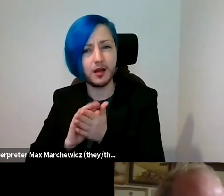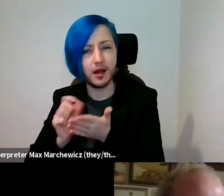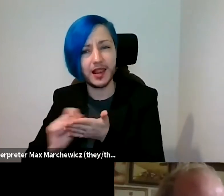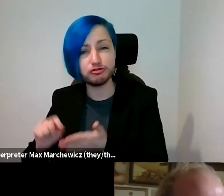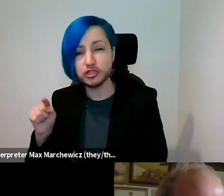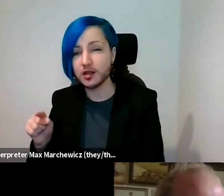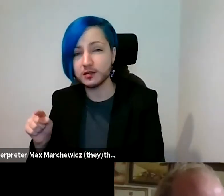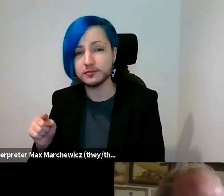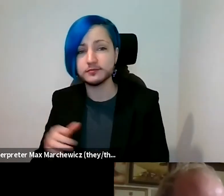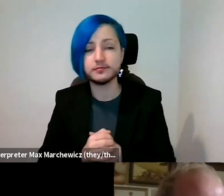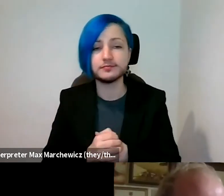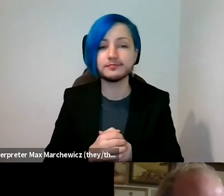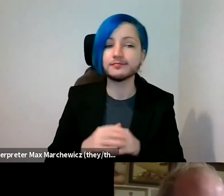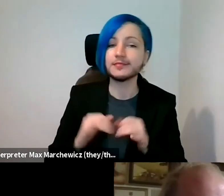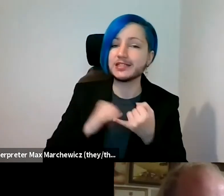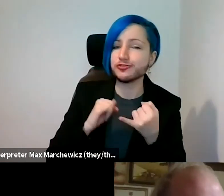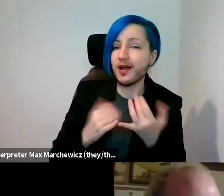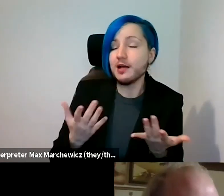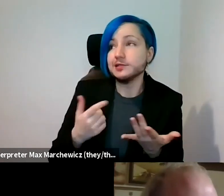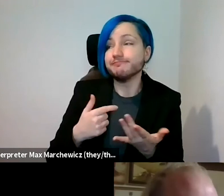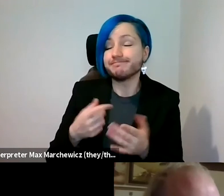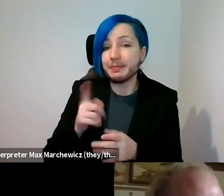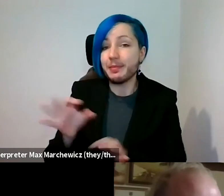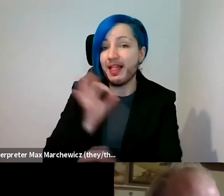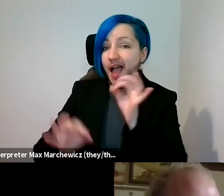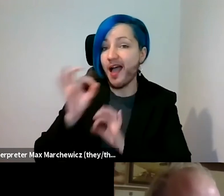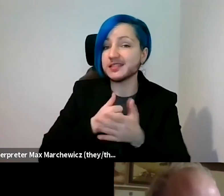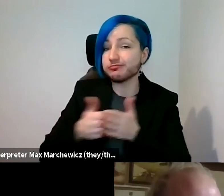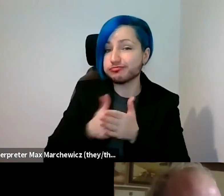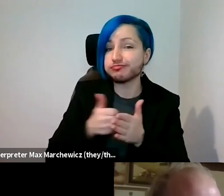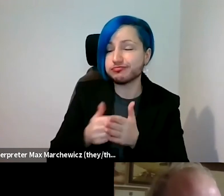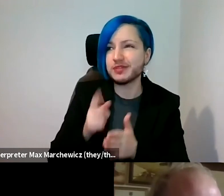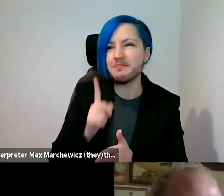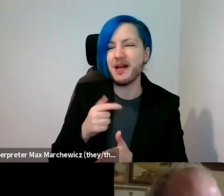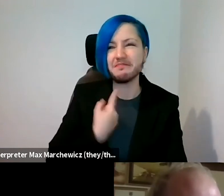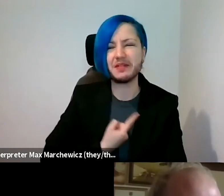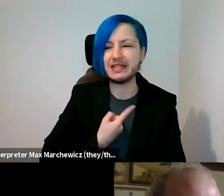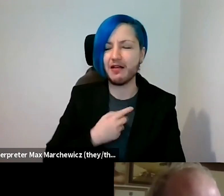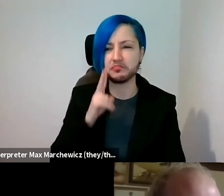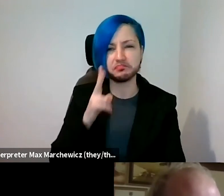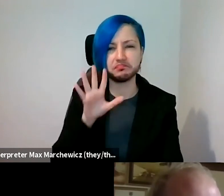That's the question I'm often asked, but I have not really seen much reference to the shawl.